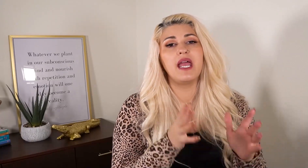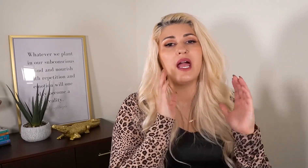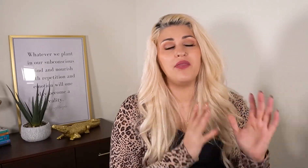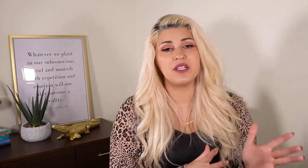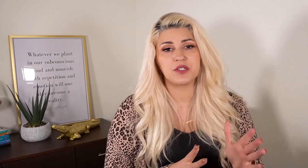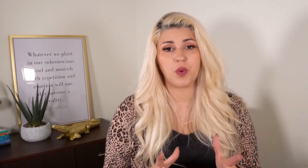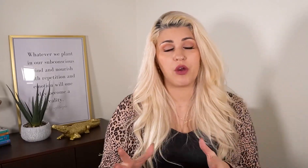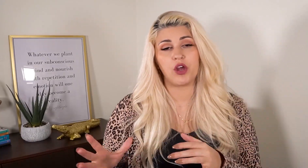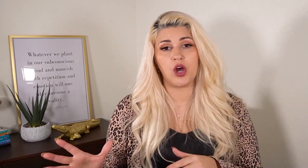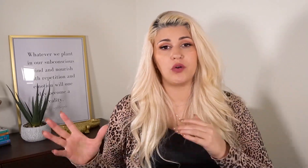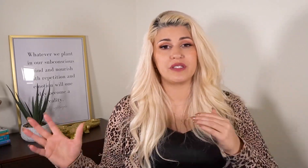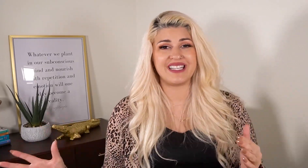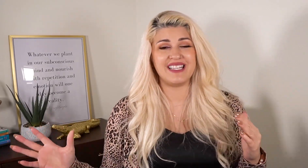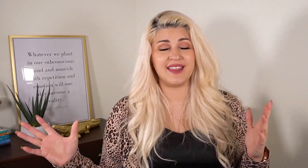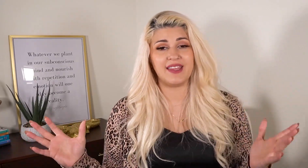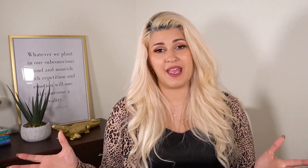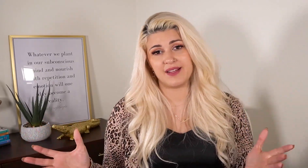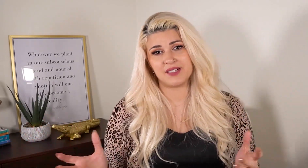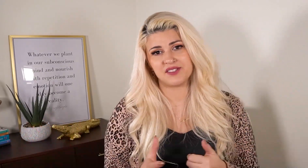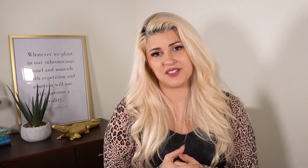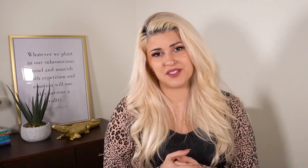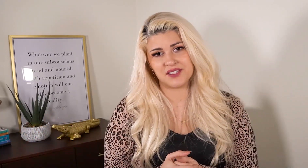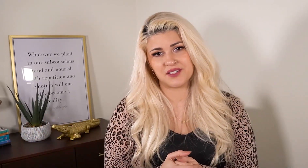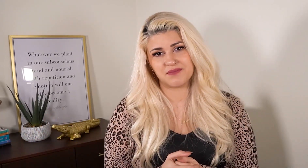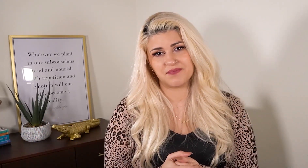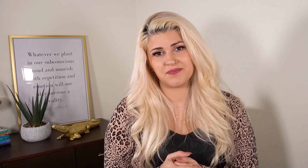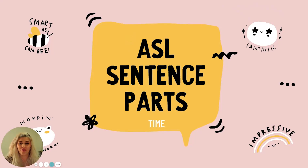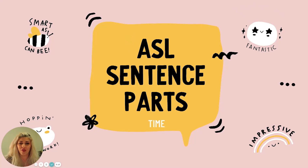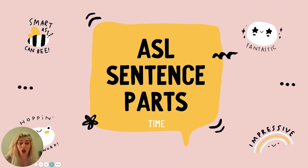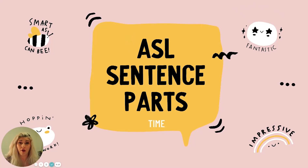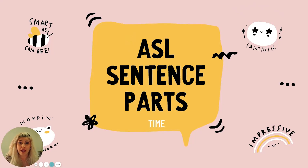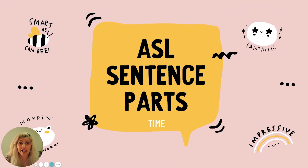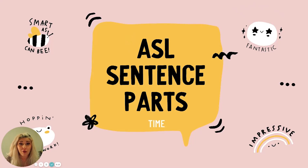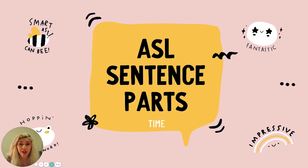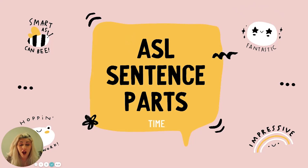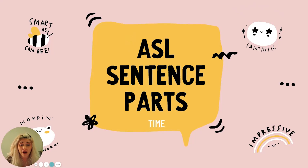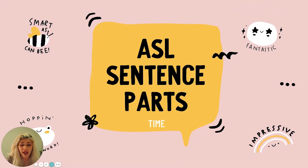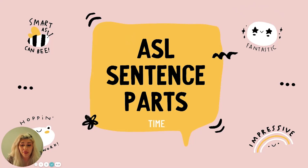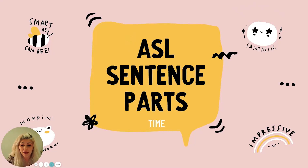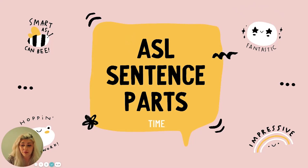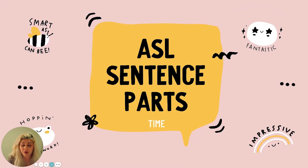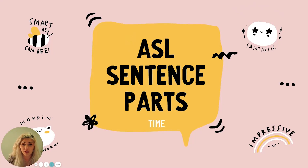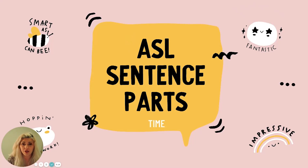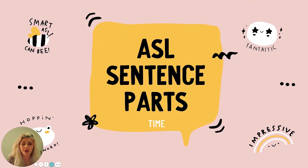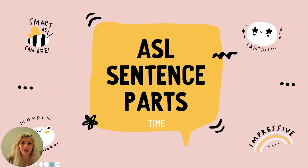and this is where it goes in the ASL sentences. All right, here we are at the computer.